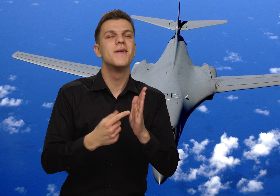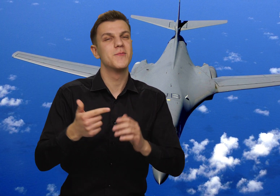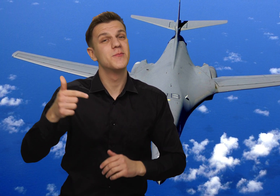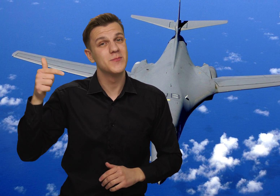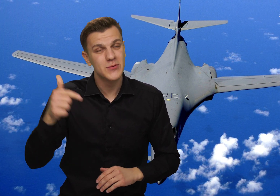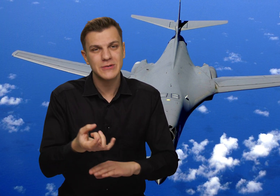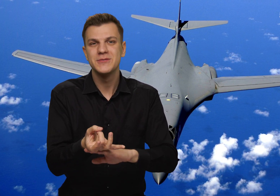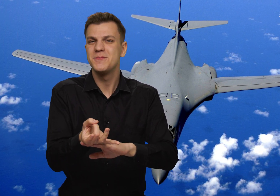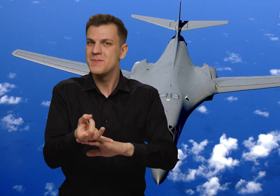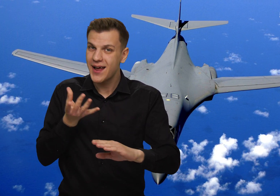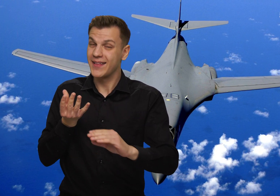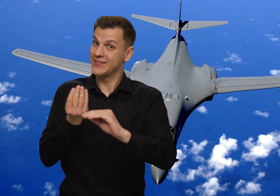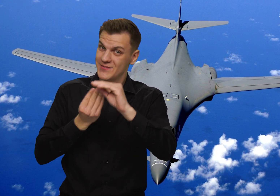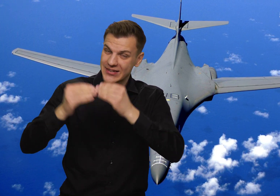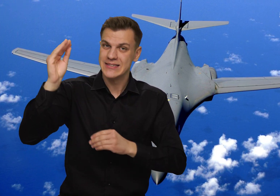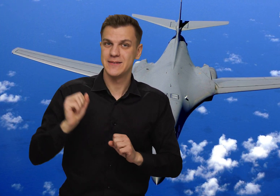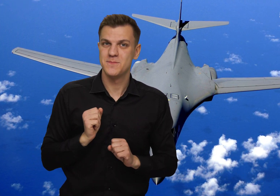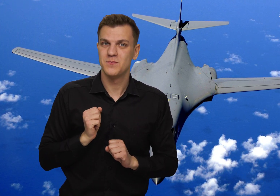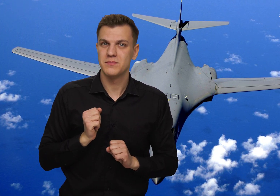they have to fly much faster than ordinary passenger aircraft.